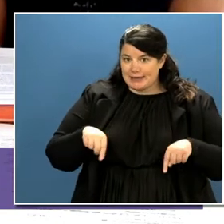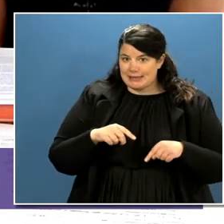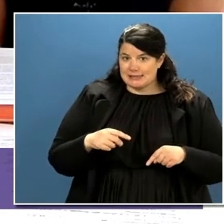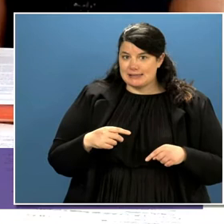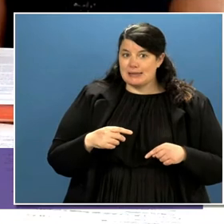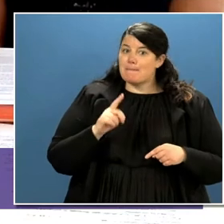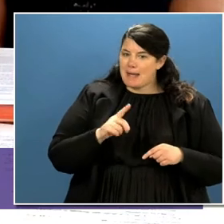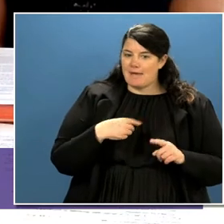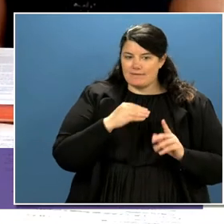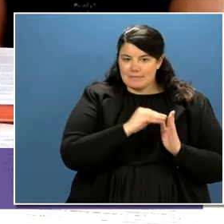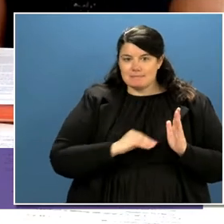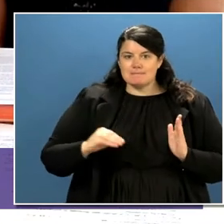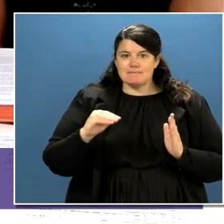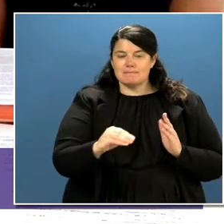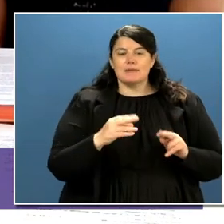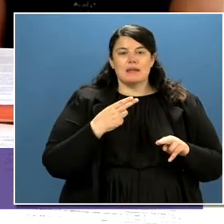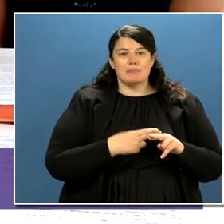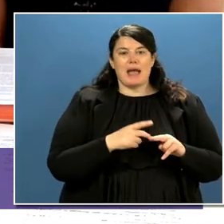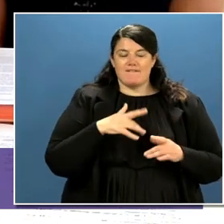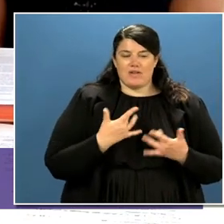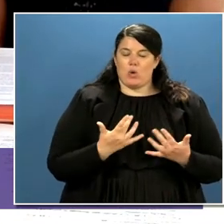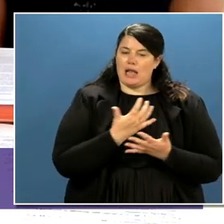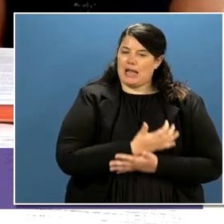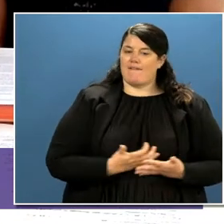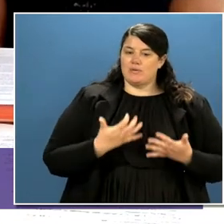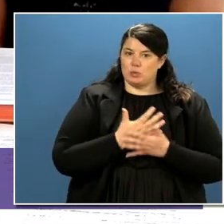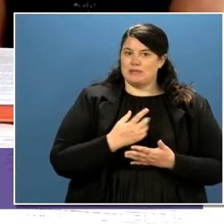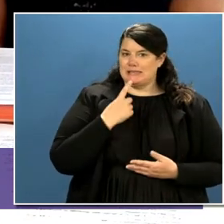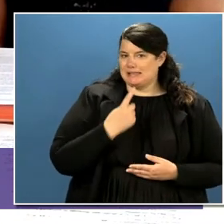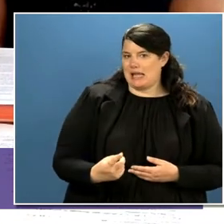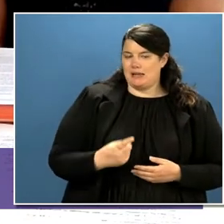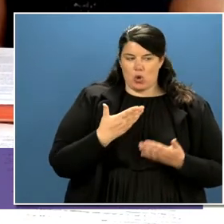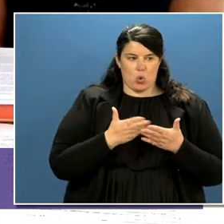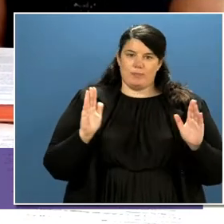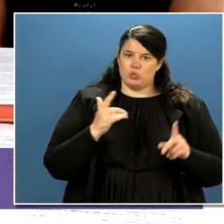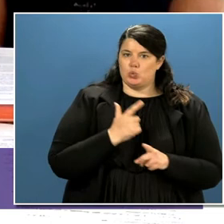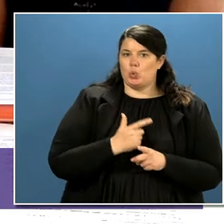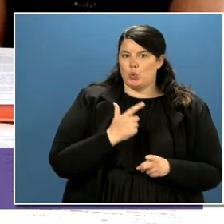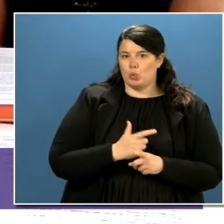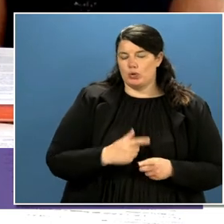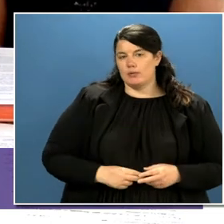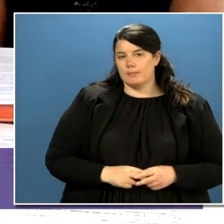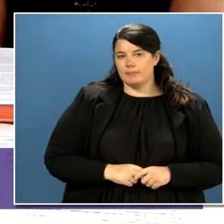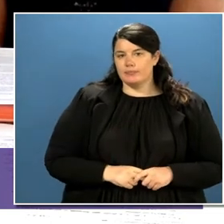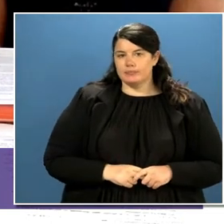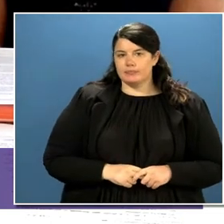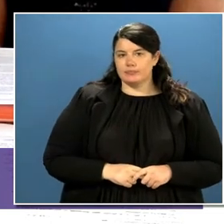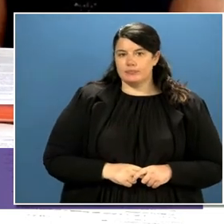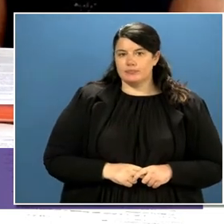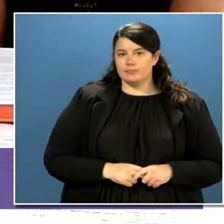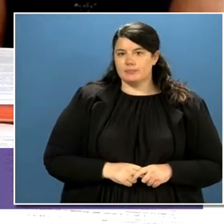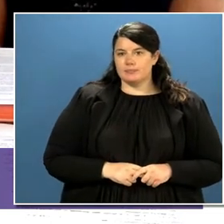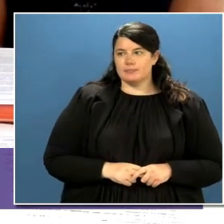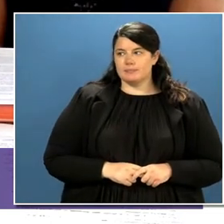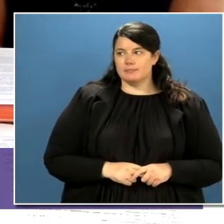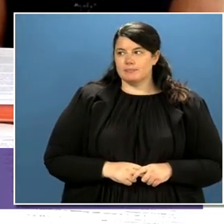but they felt comfortable actually saying it, versus potentially --- they